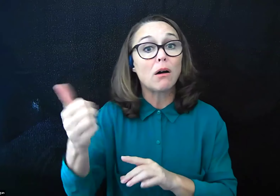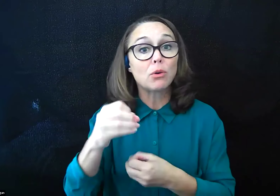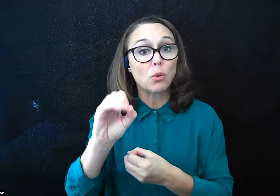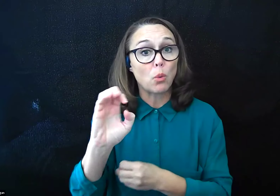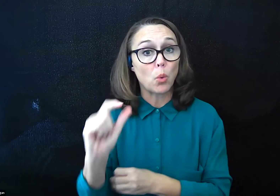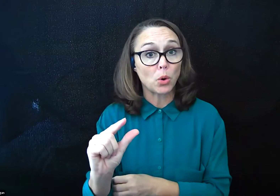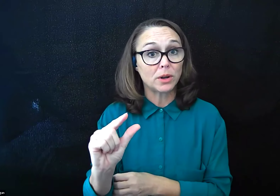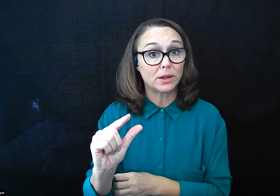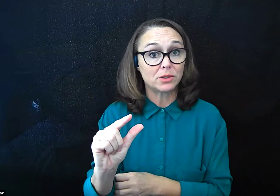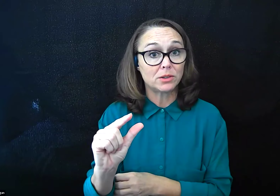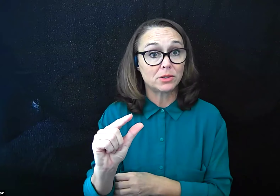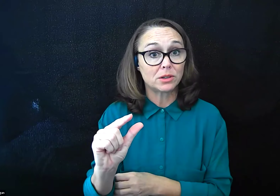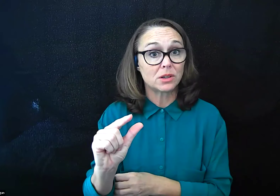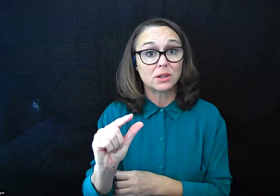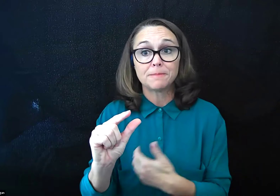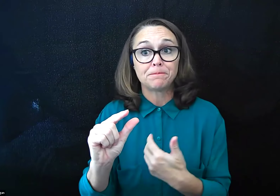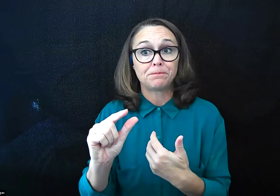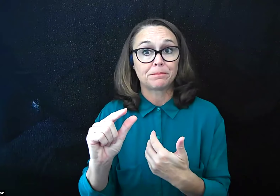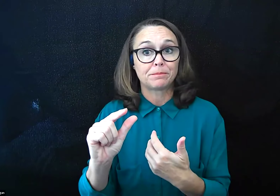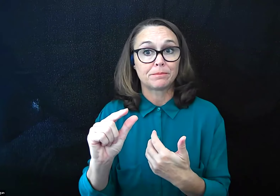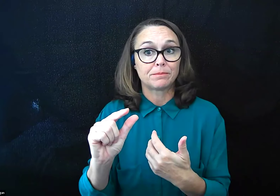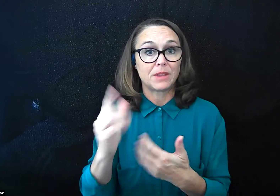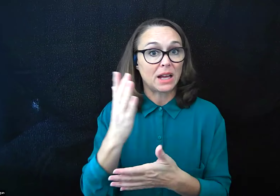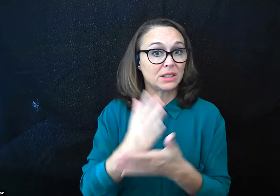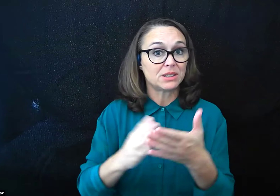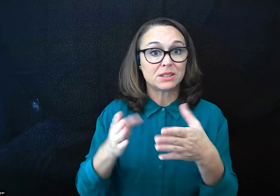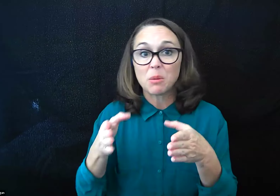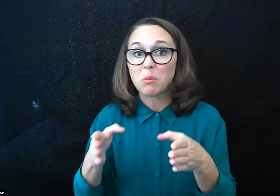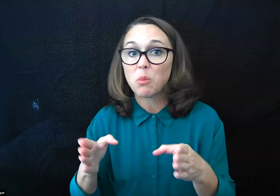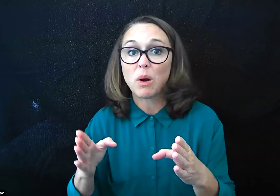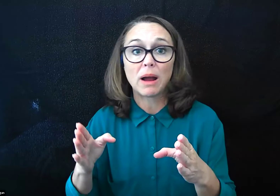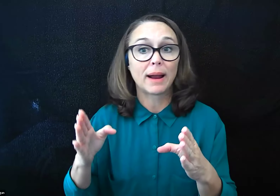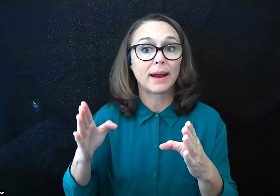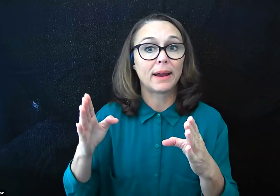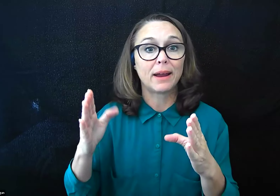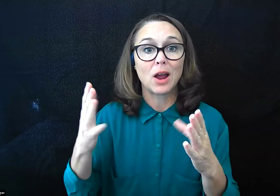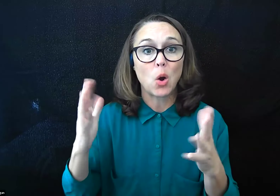or other entities who in some way are working toward them such as like our Department of